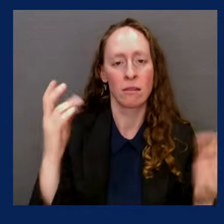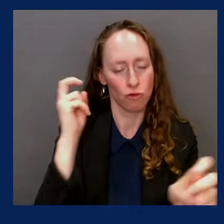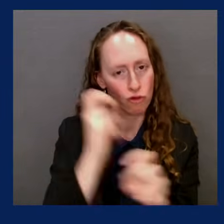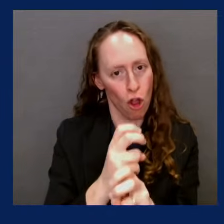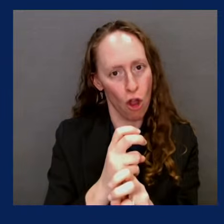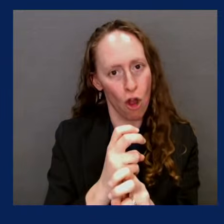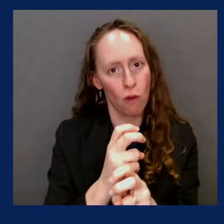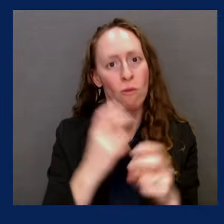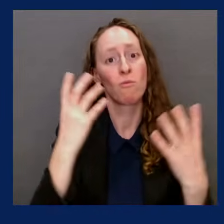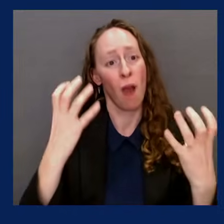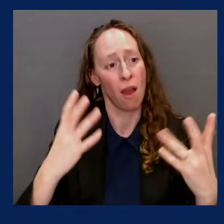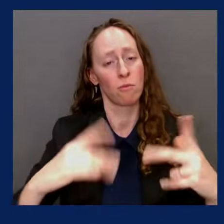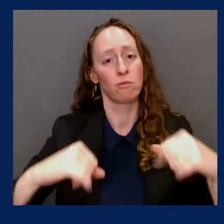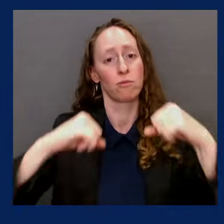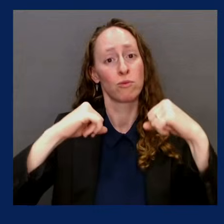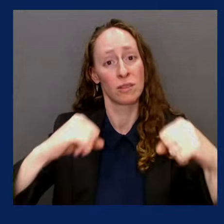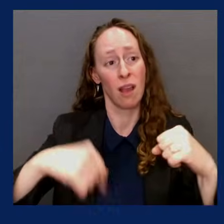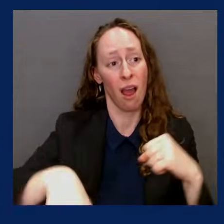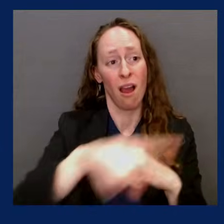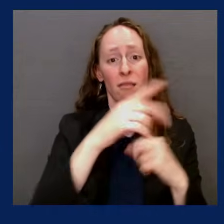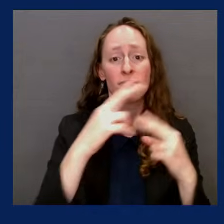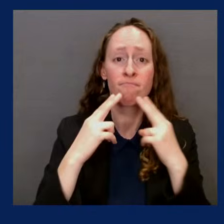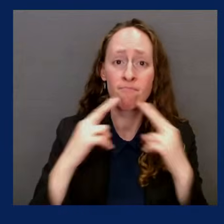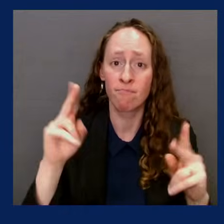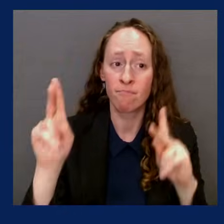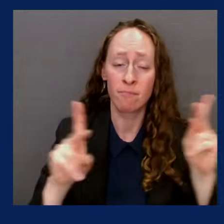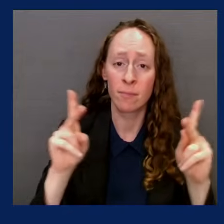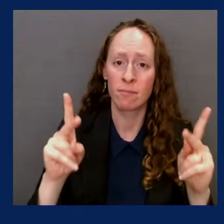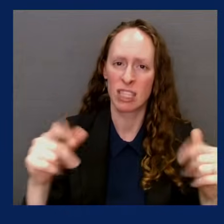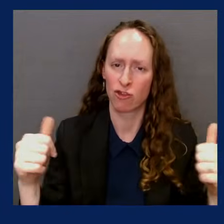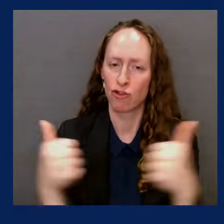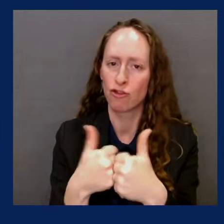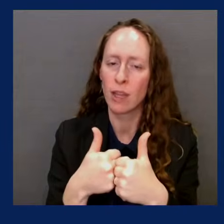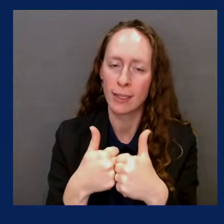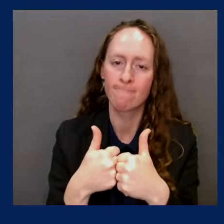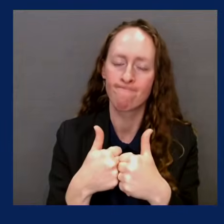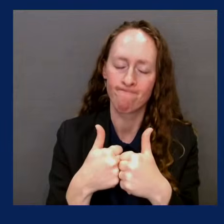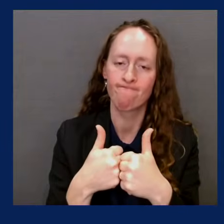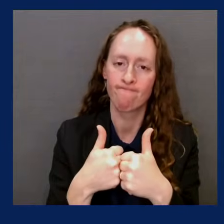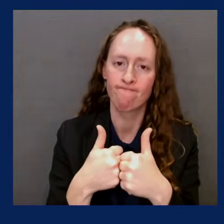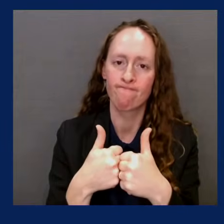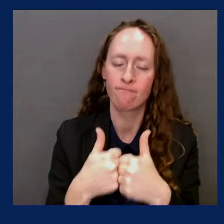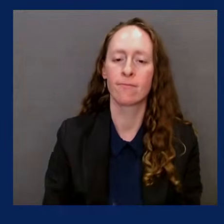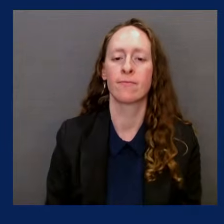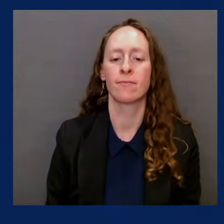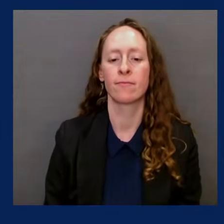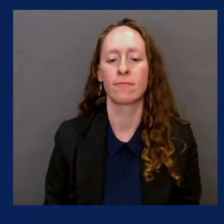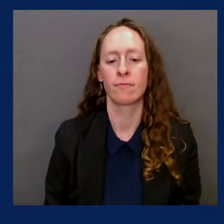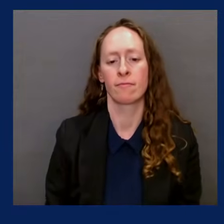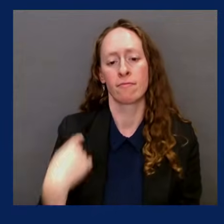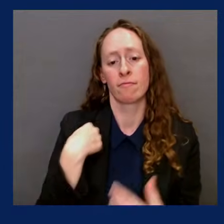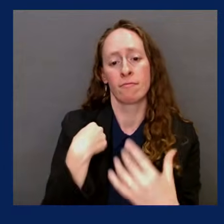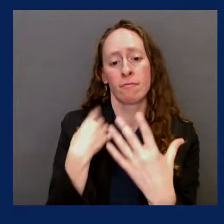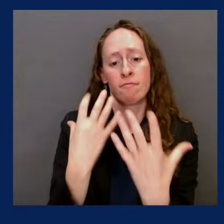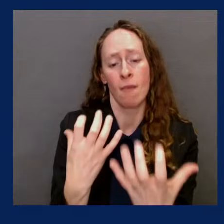I want to thank the Israeli -- the Israelis and the Palestinian -- excuse me, and President Sisi of Egypt for working with the United States